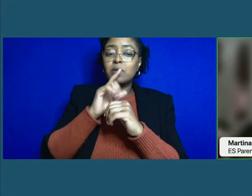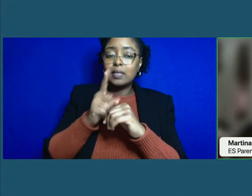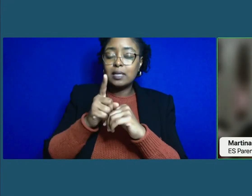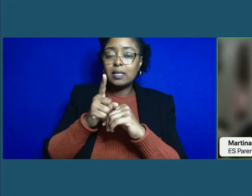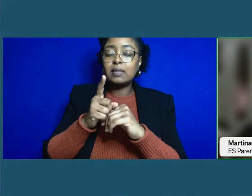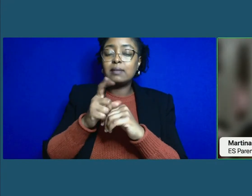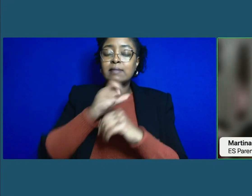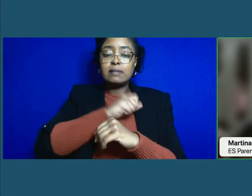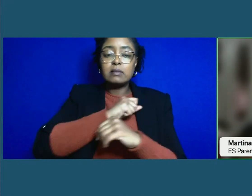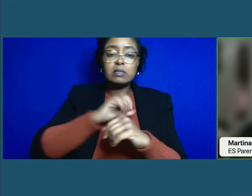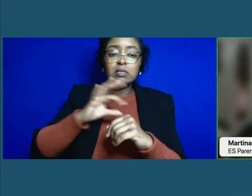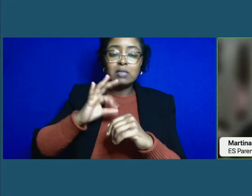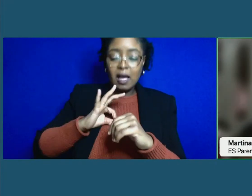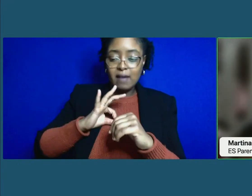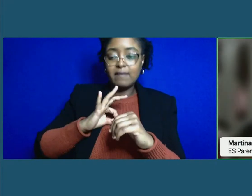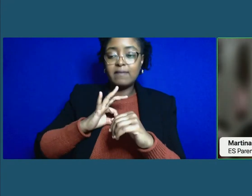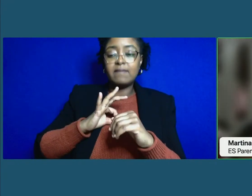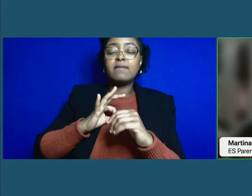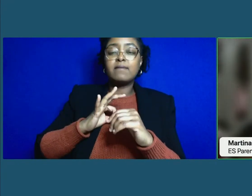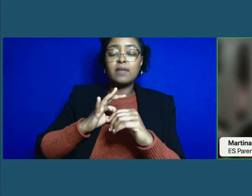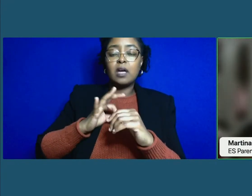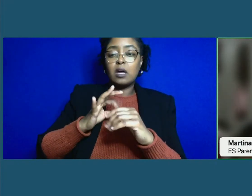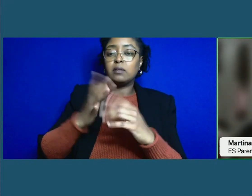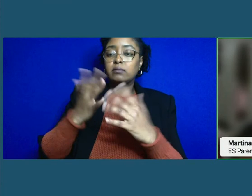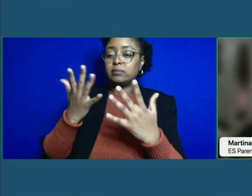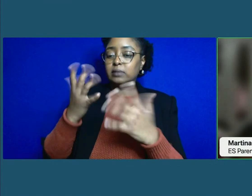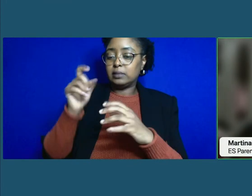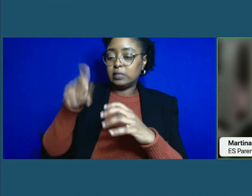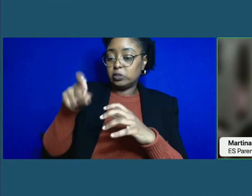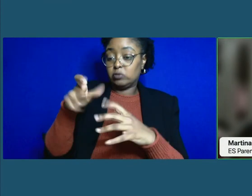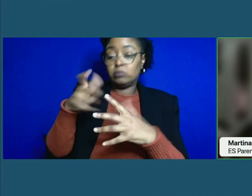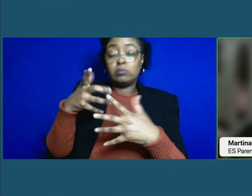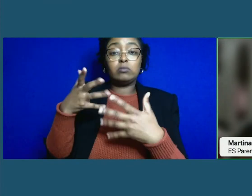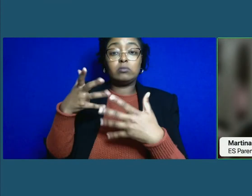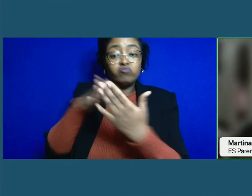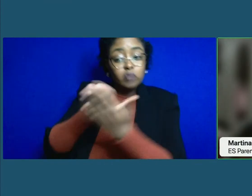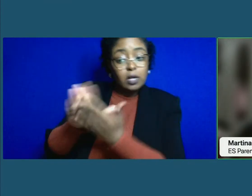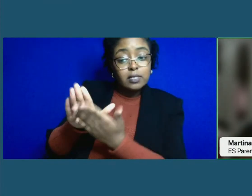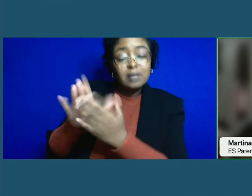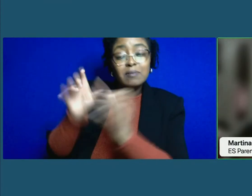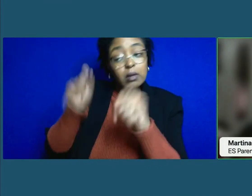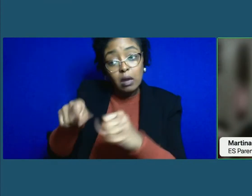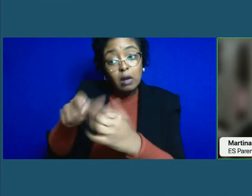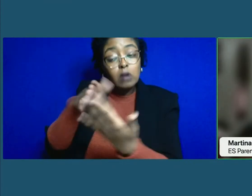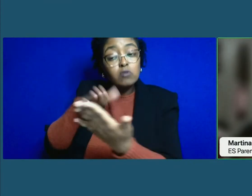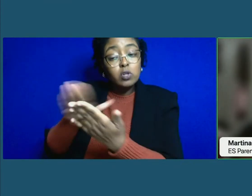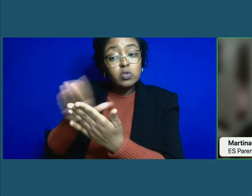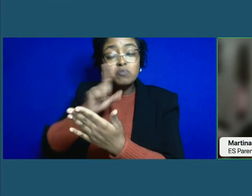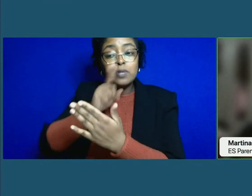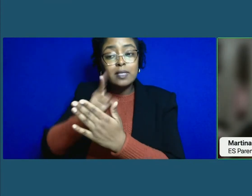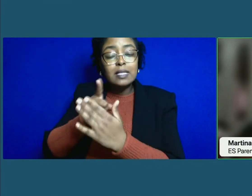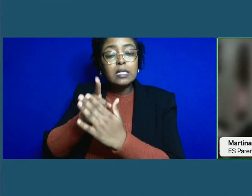a capacity building and just just a staff sensitization issue